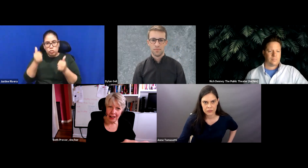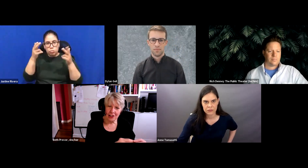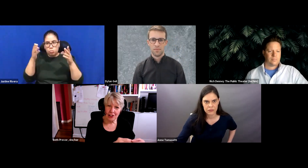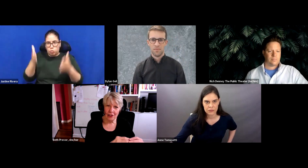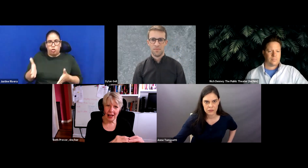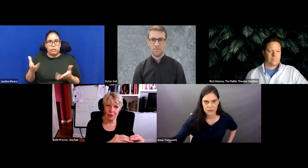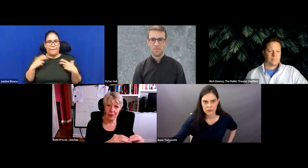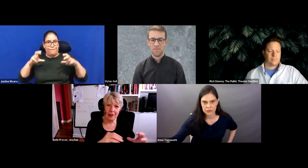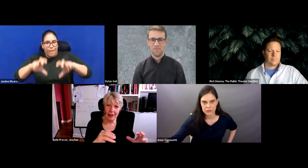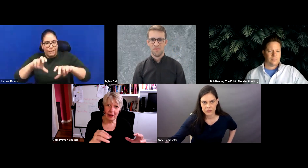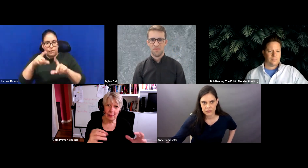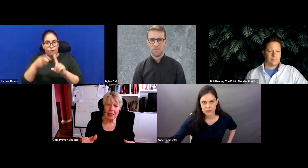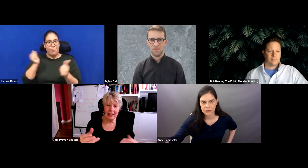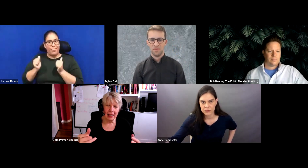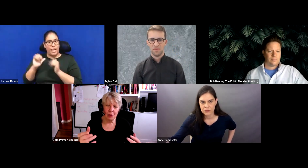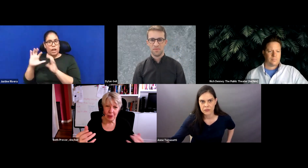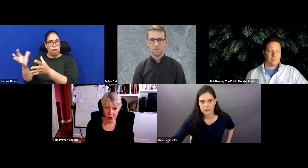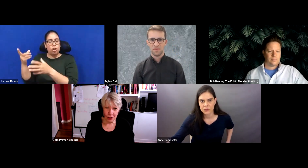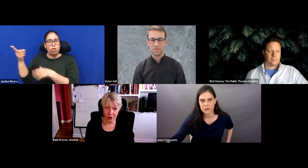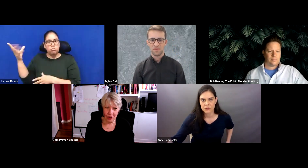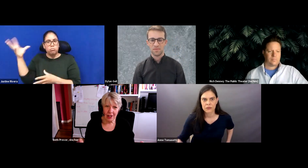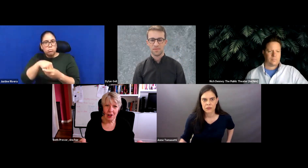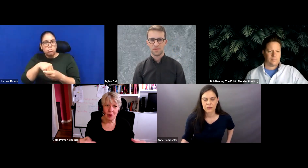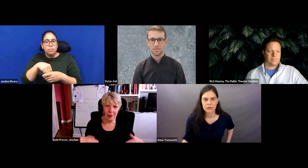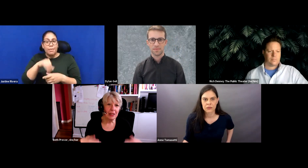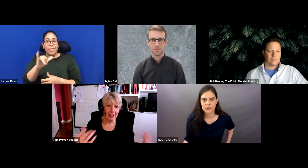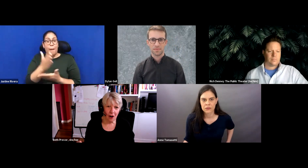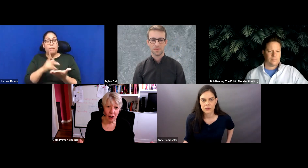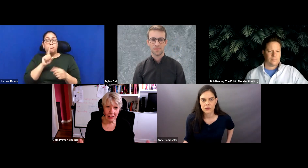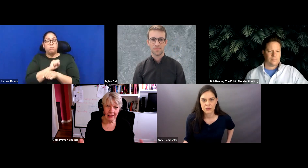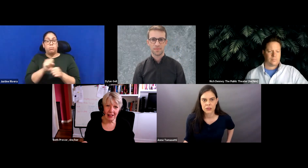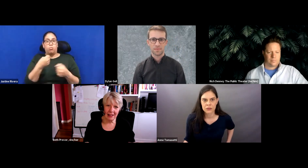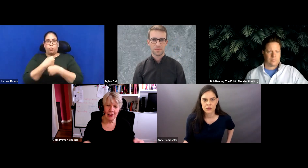end so that the piece that was produced was a piece of art. You